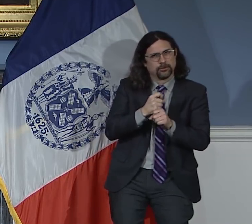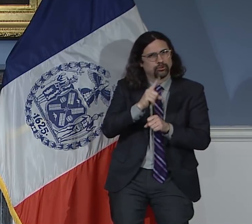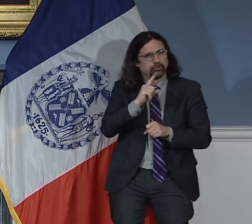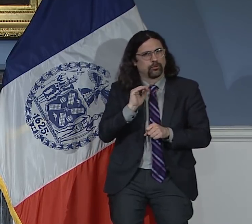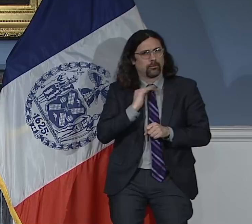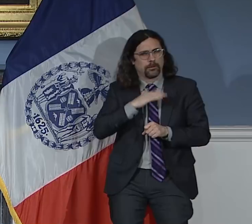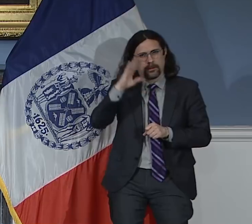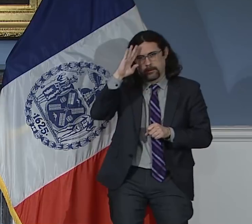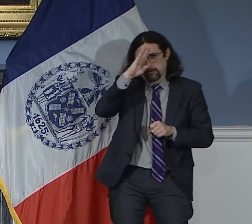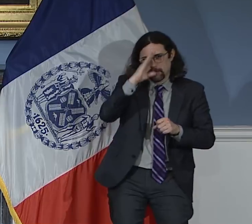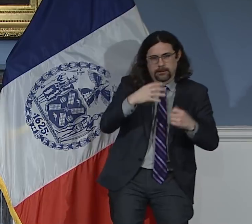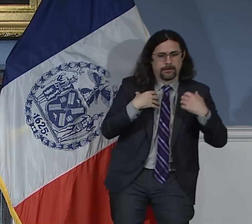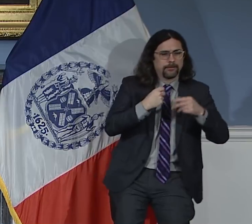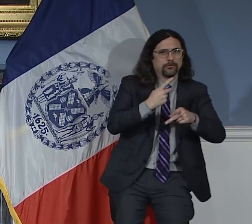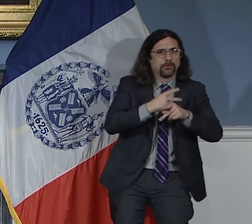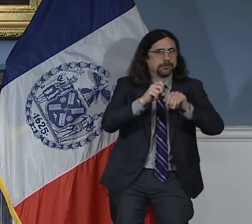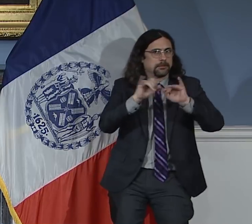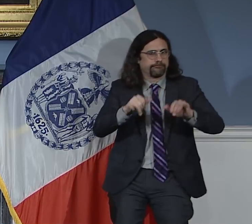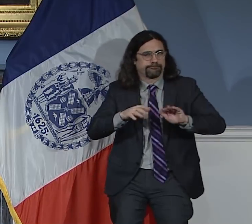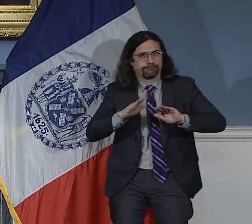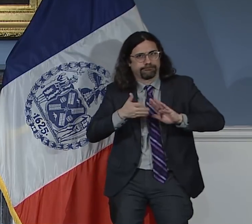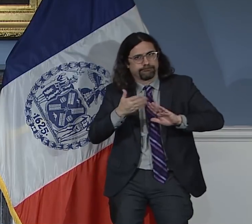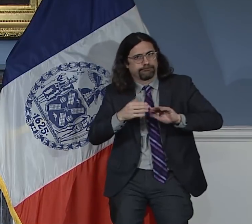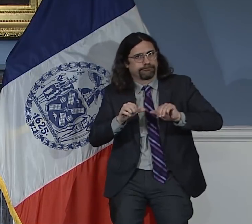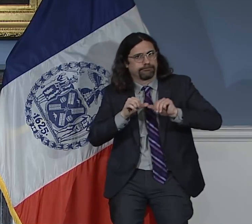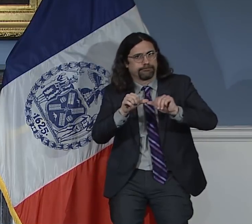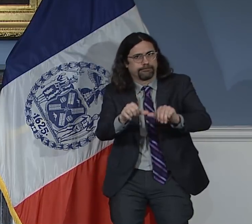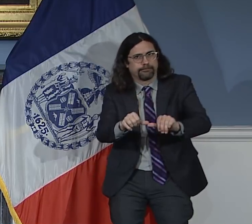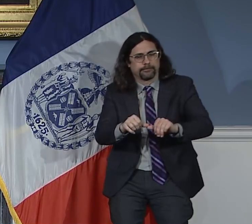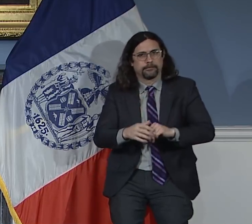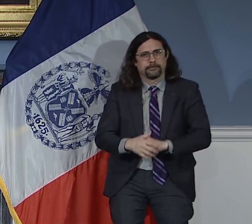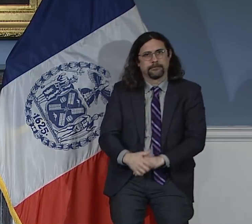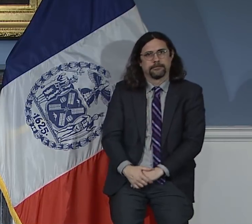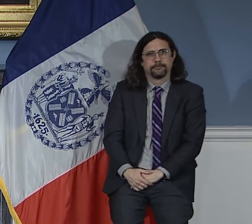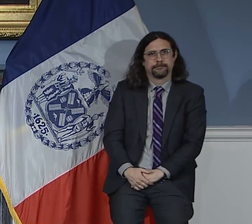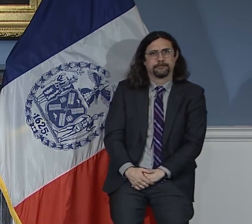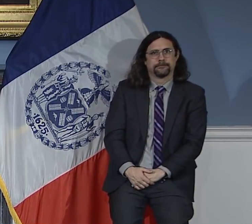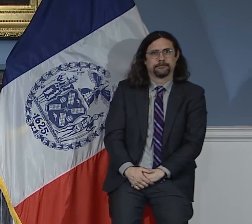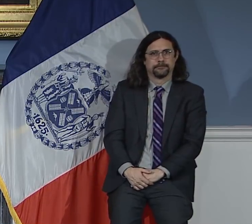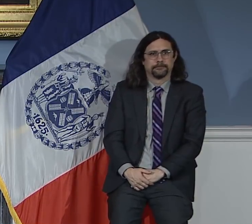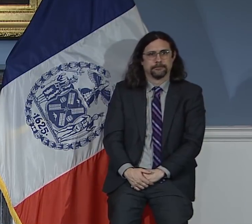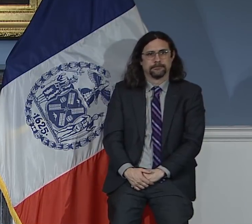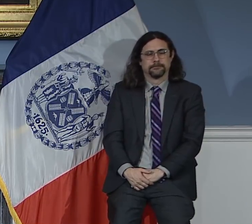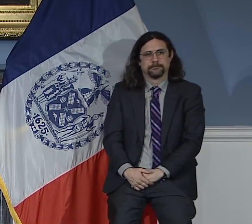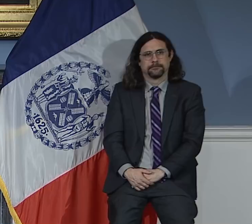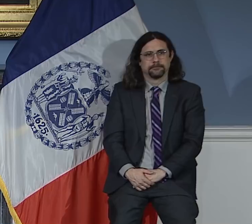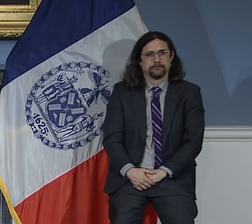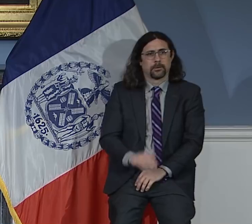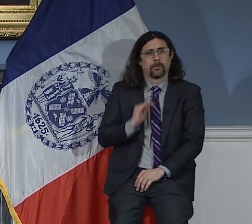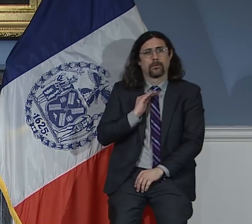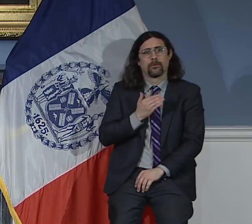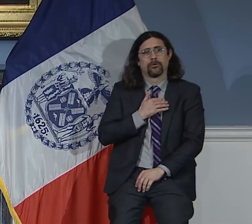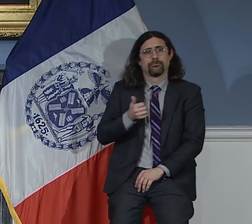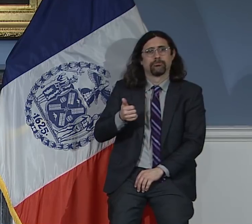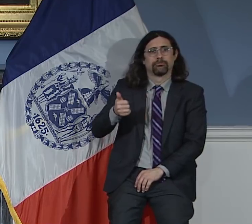TO ENSURE THAT HEALTH CARE IN NEW YORK CITY CAN CONTINUE ON THE LEVEL WEN EE DTO